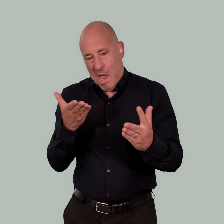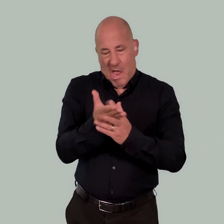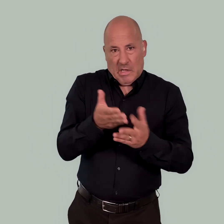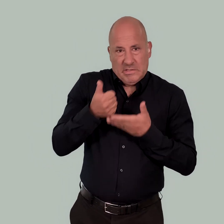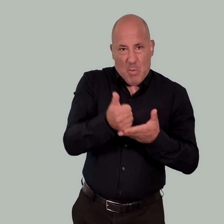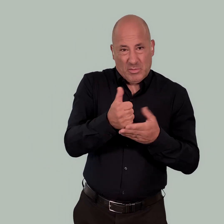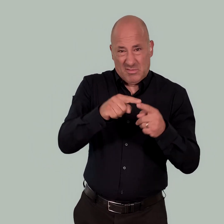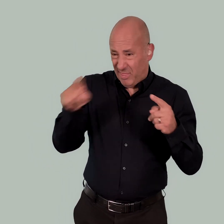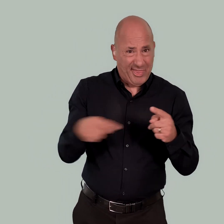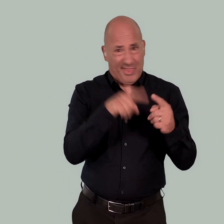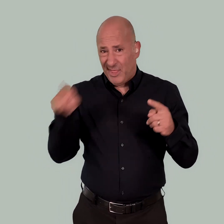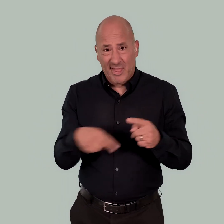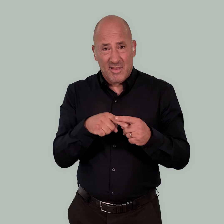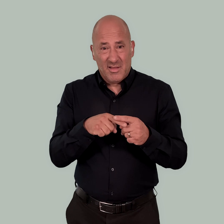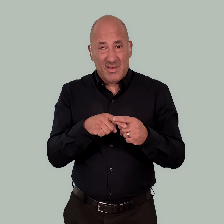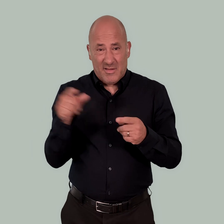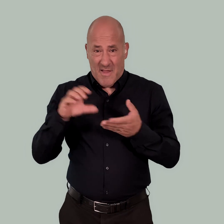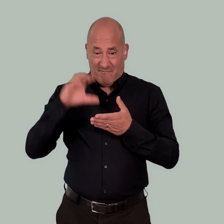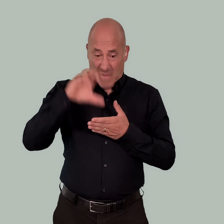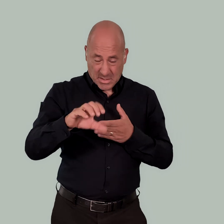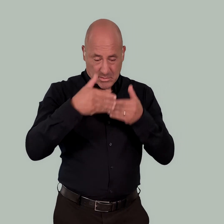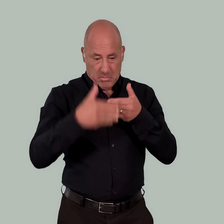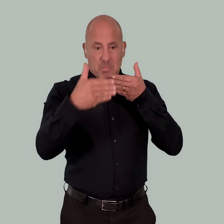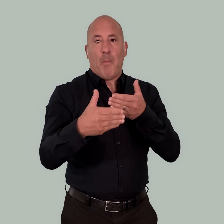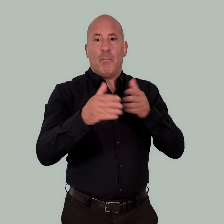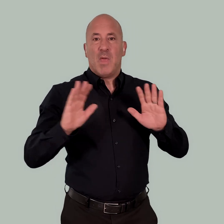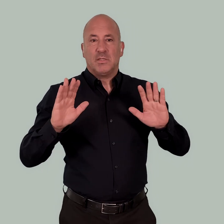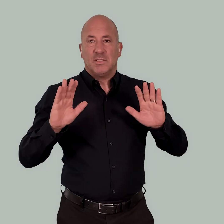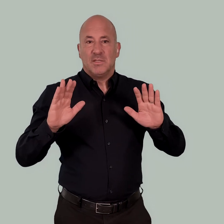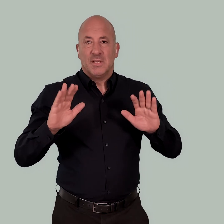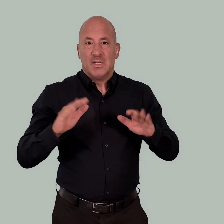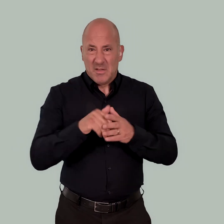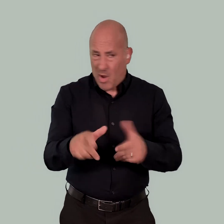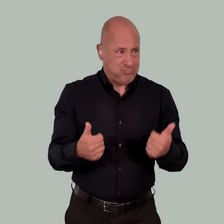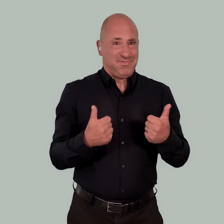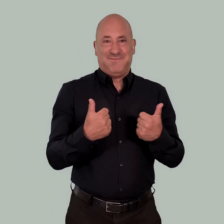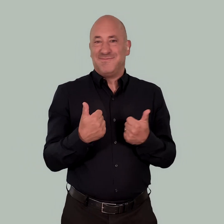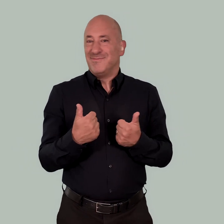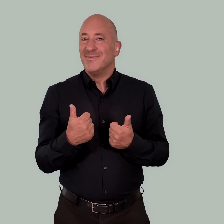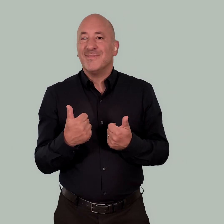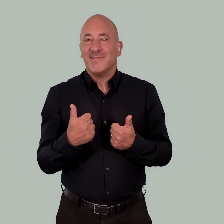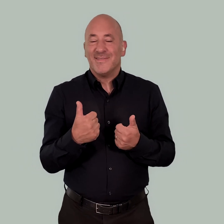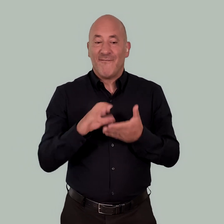It is funded for a defined period. It generates credible impact.